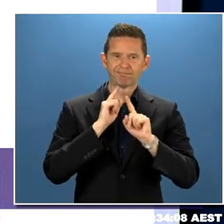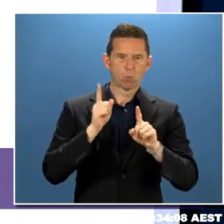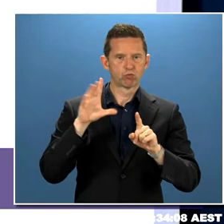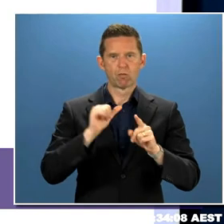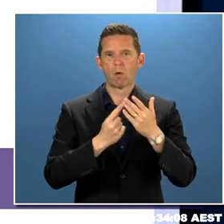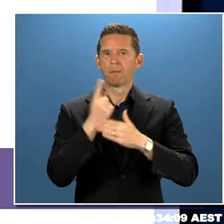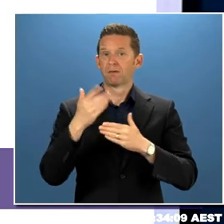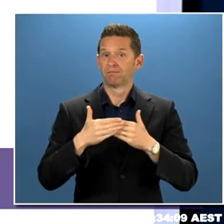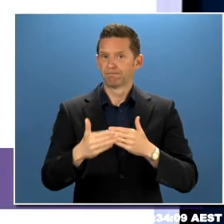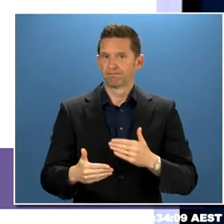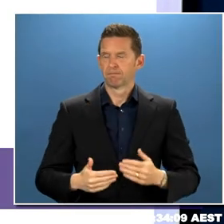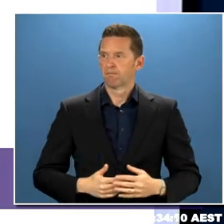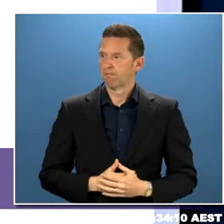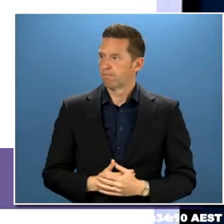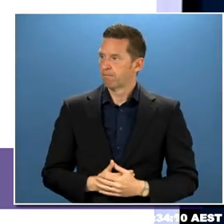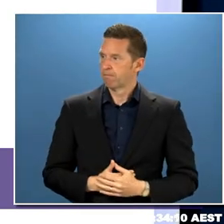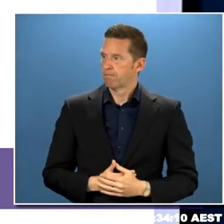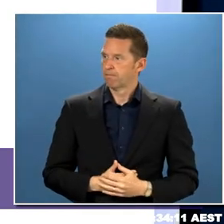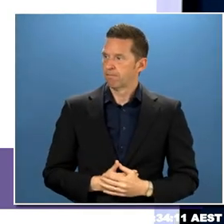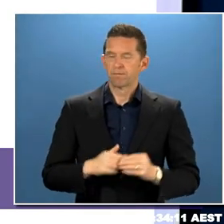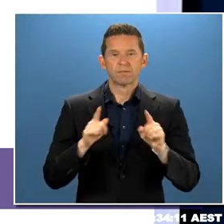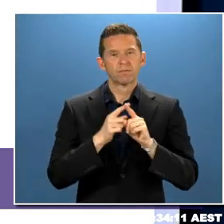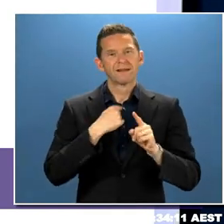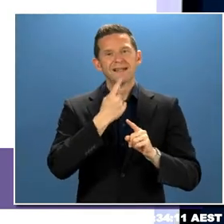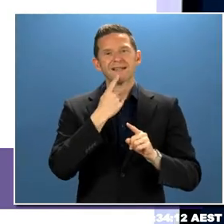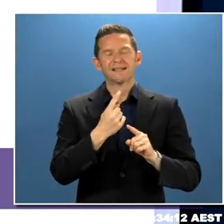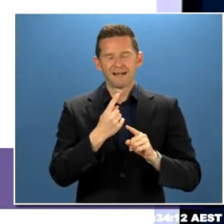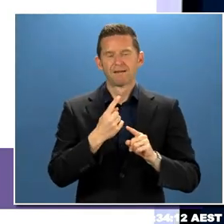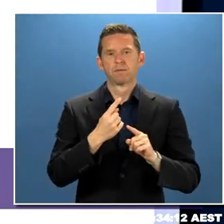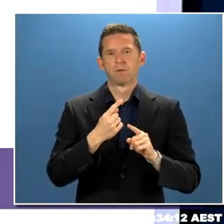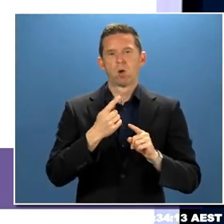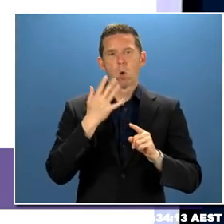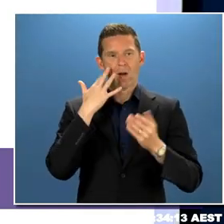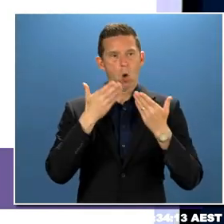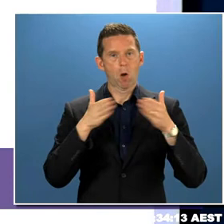As I said in the Counsel Assisting opening remarks on Monday, the focus of